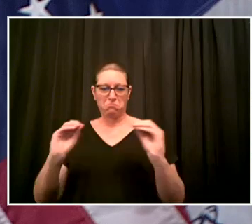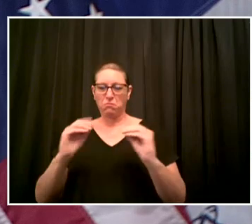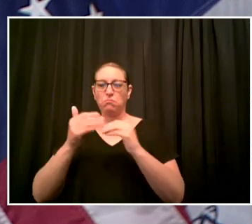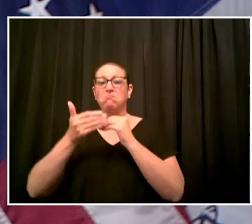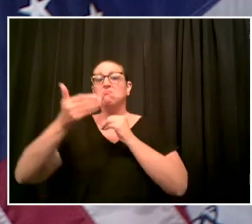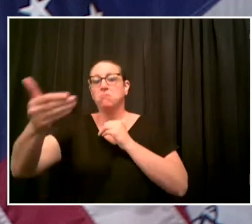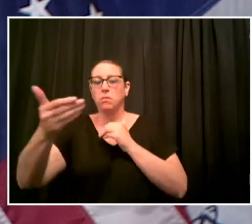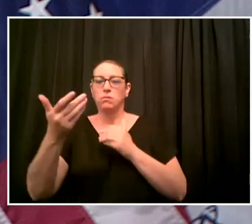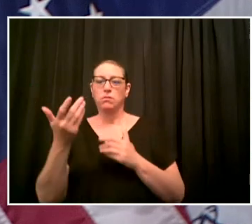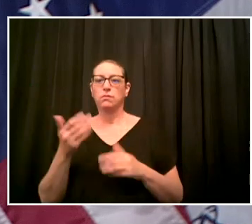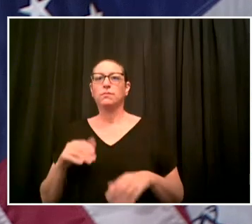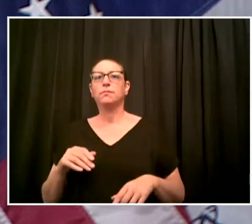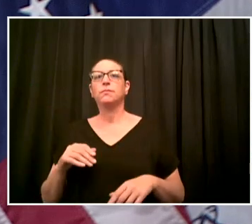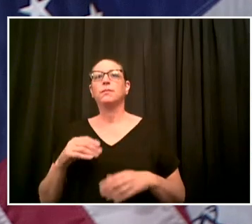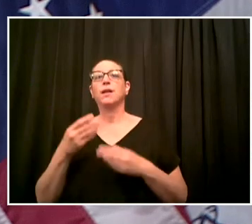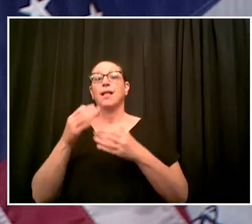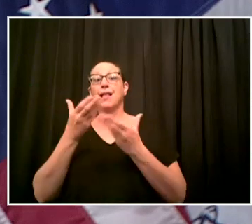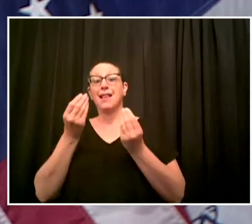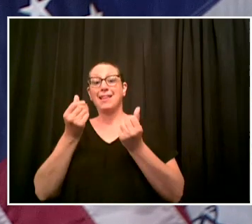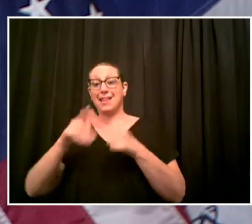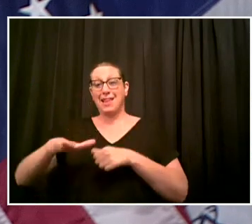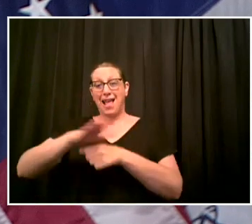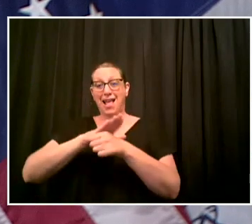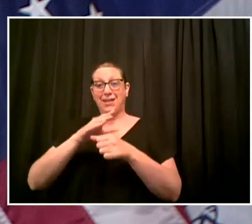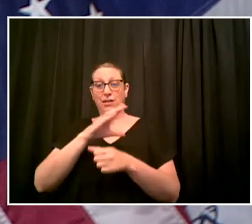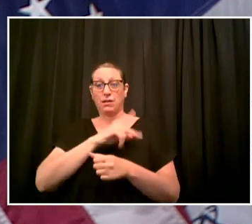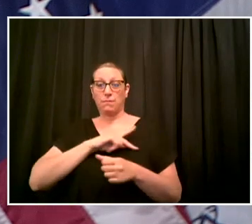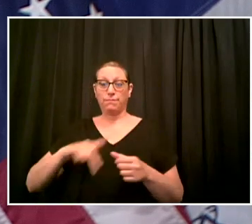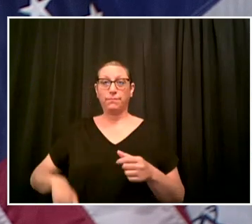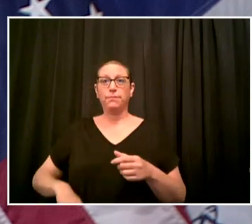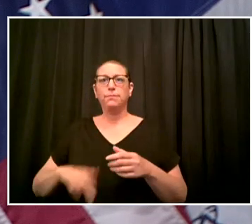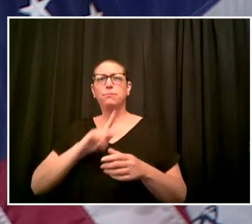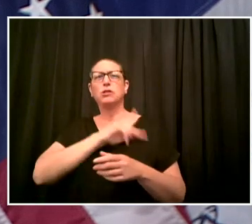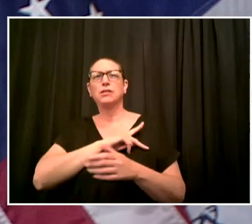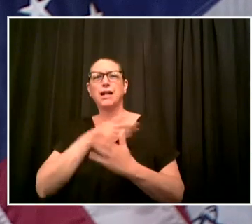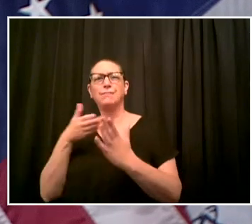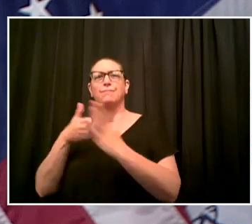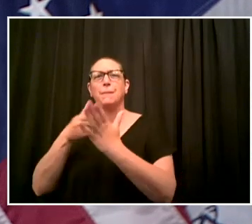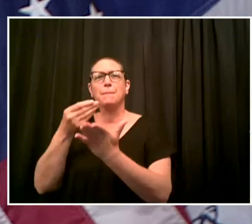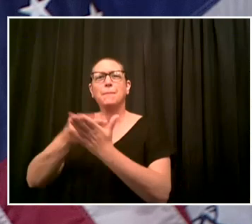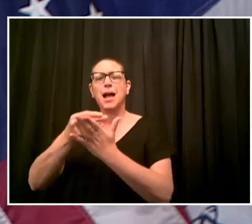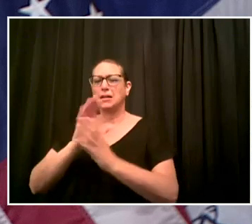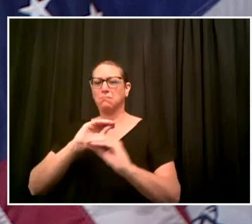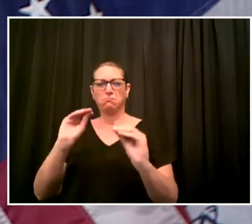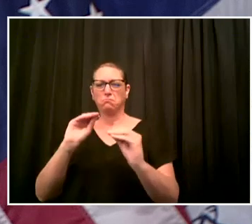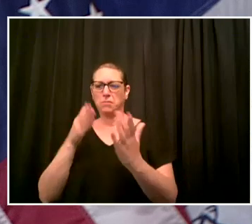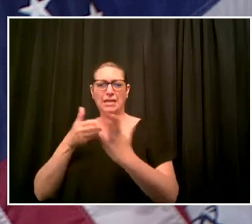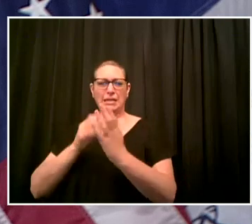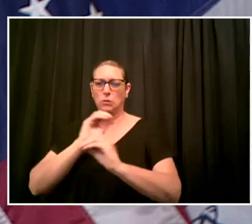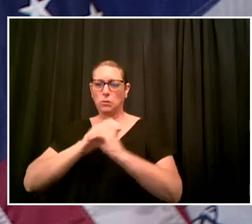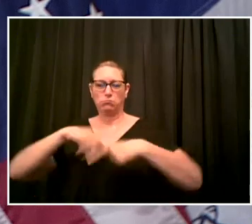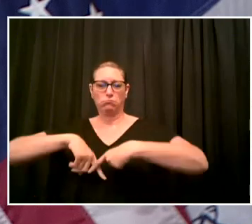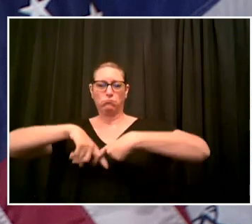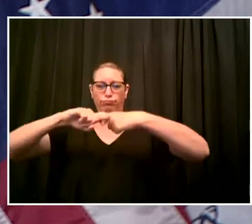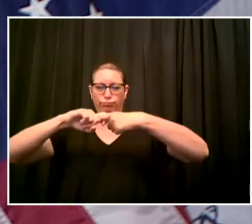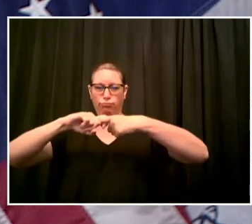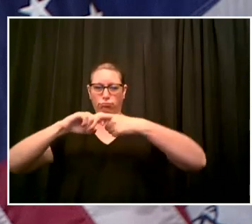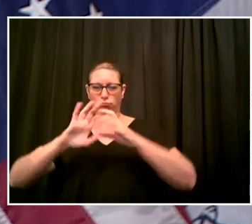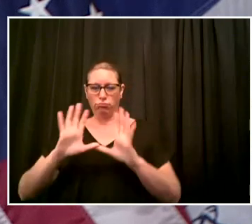LIABILITY F OR THEY WILL NO LONGER HAVE TO'"e SE ETHEIR LANDLORD GOING AFTER THEIR PERONSAL LIFE SAVINGS AND